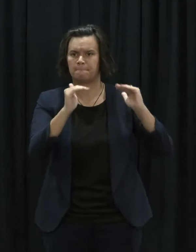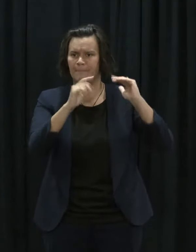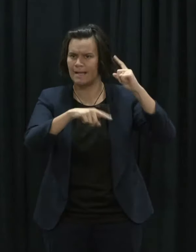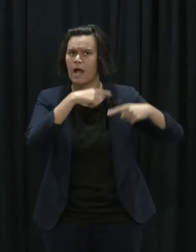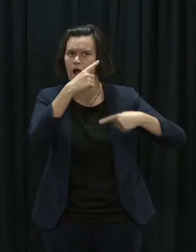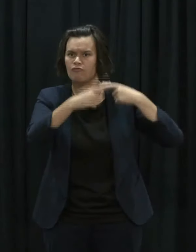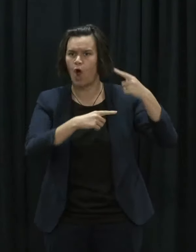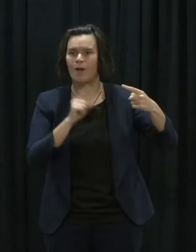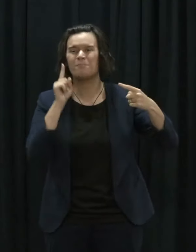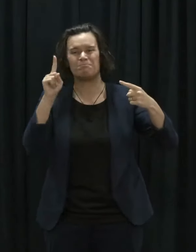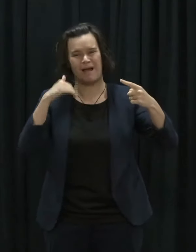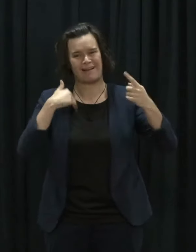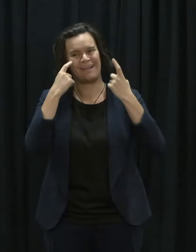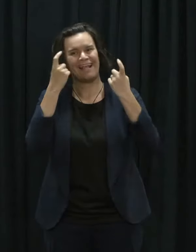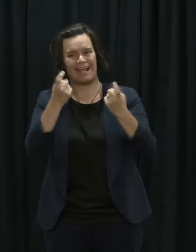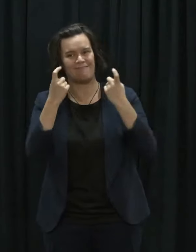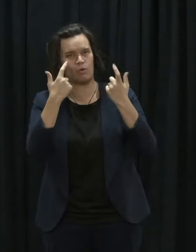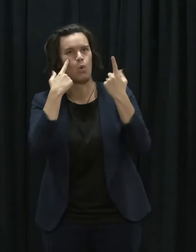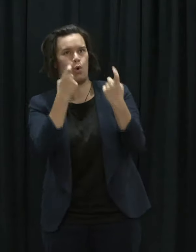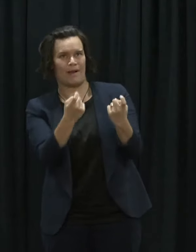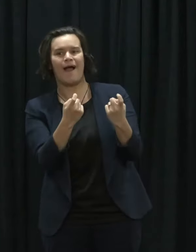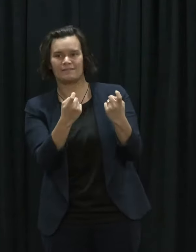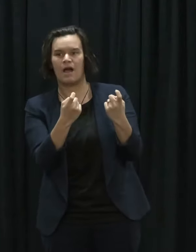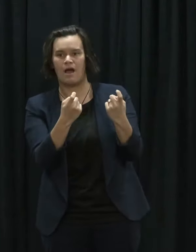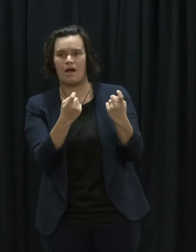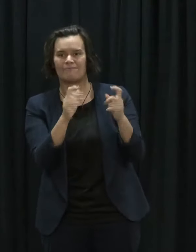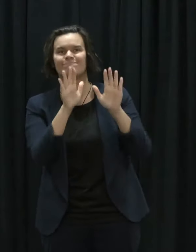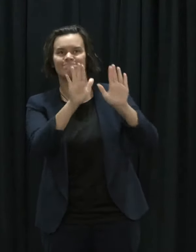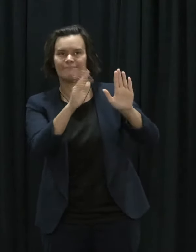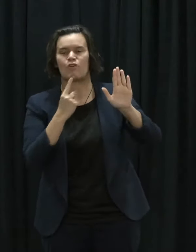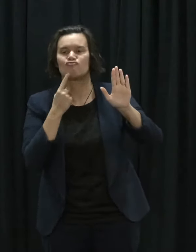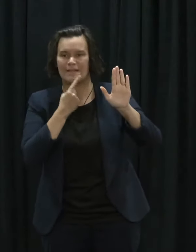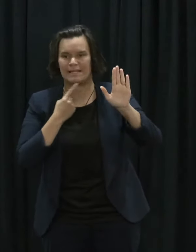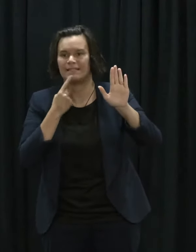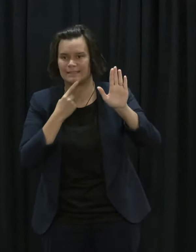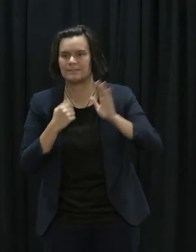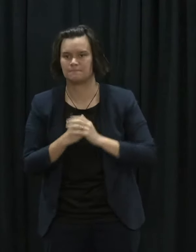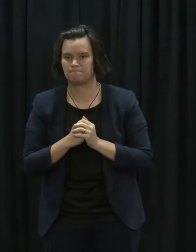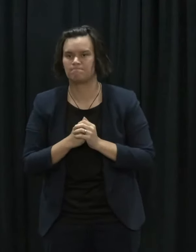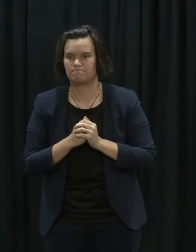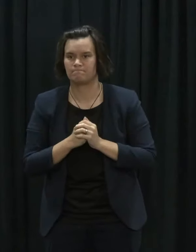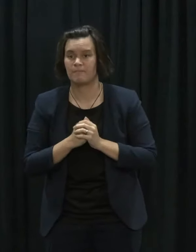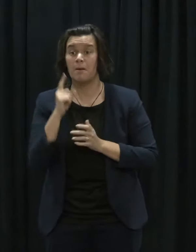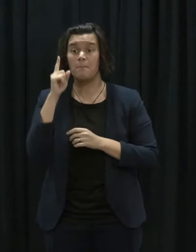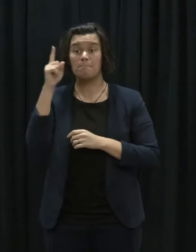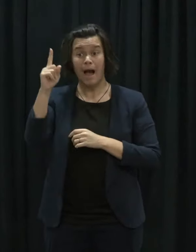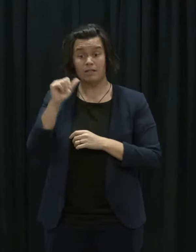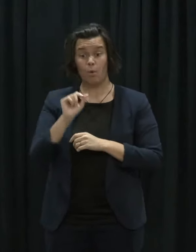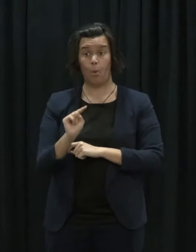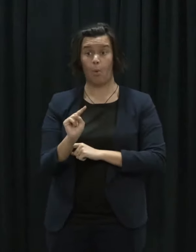And the enormous progress made there, too. I think it is right to be